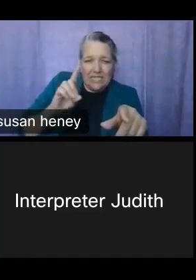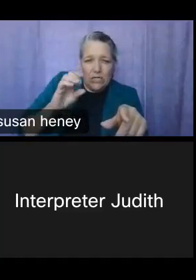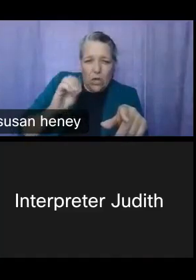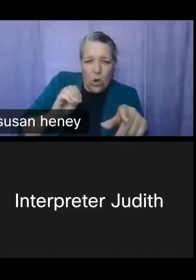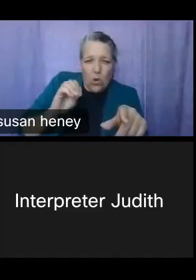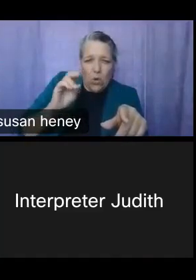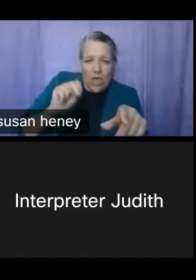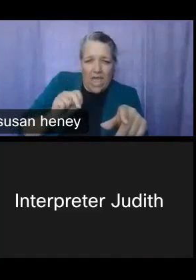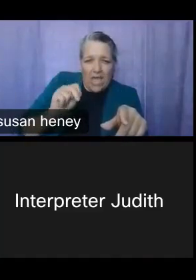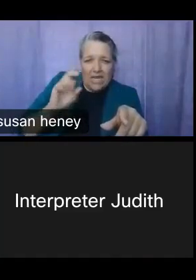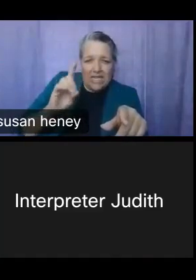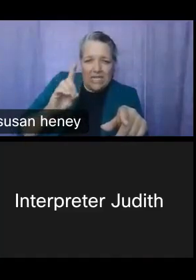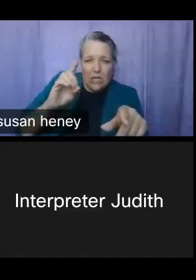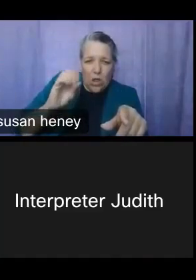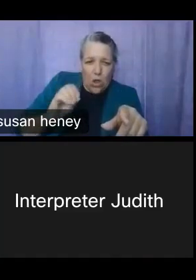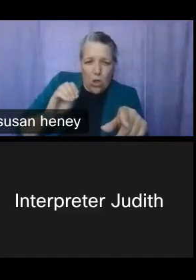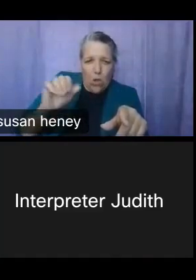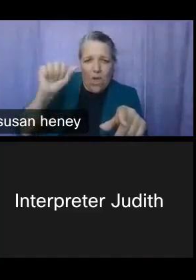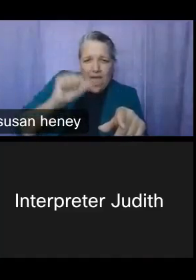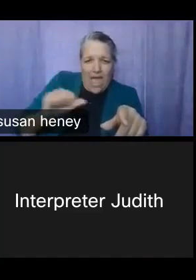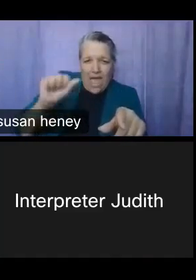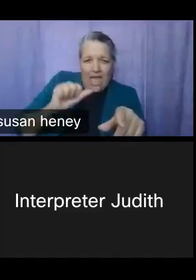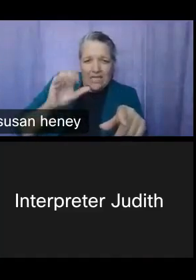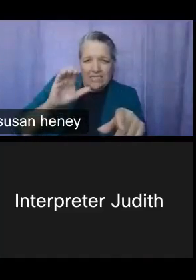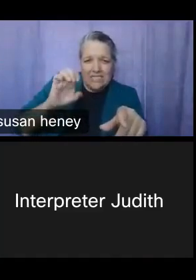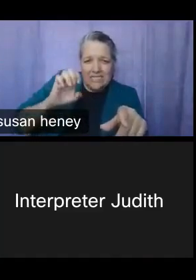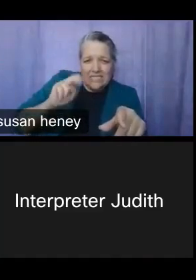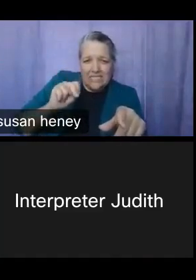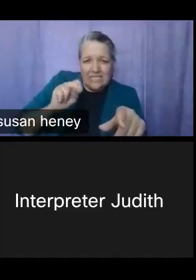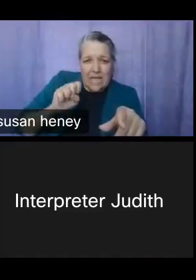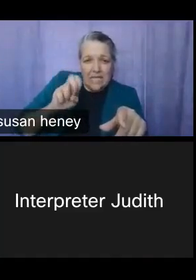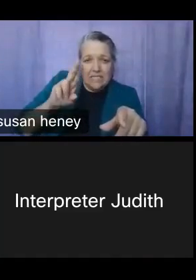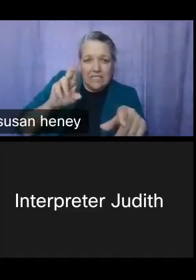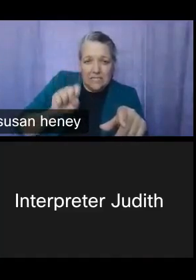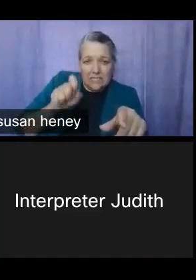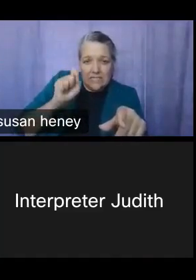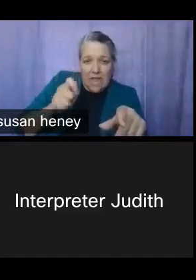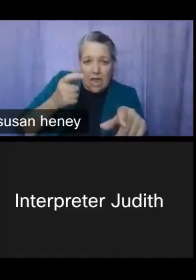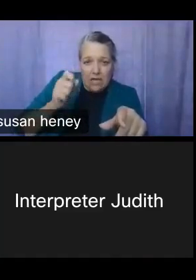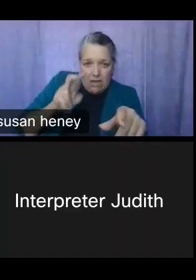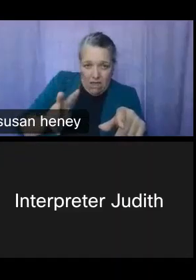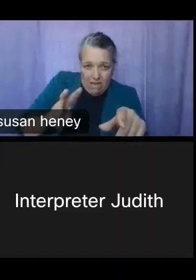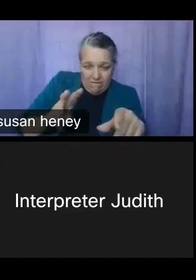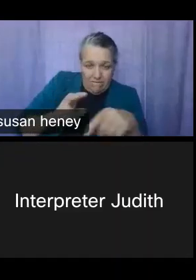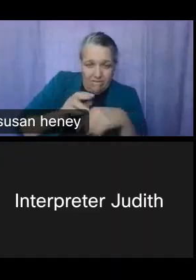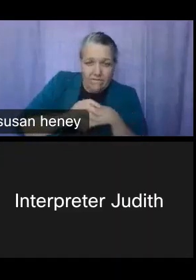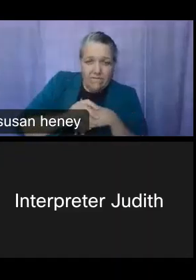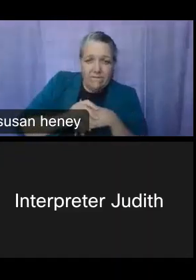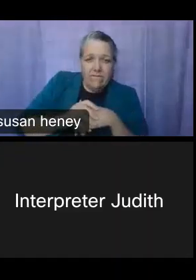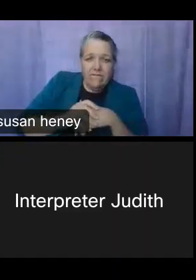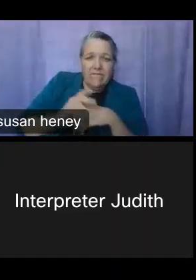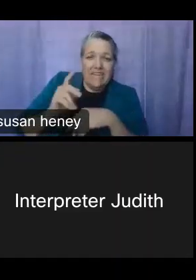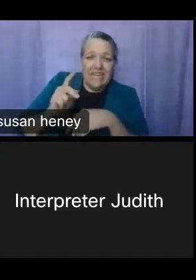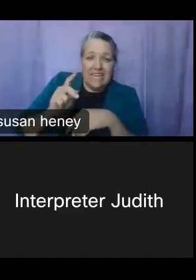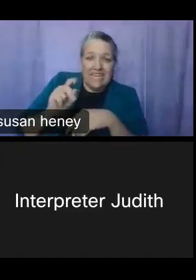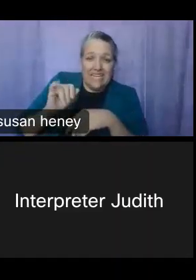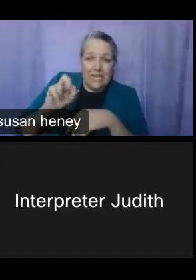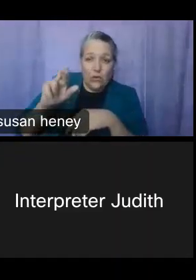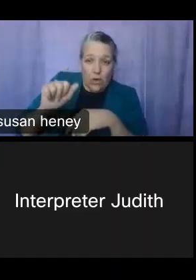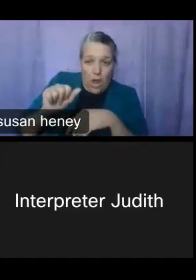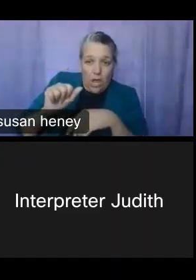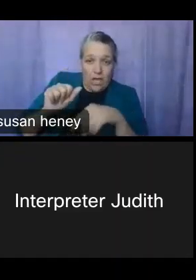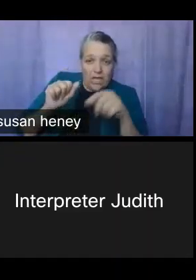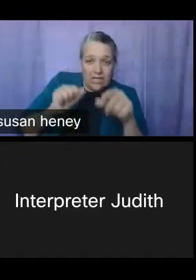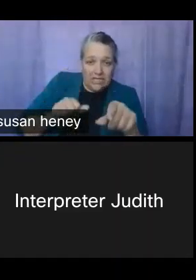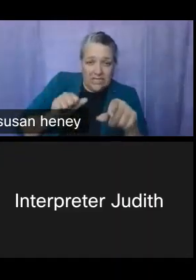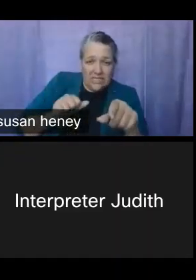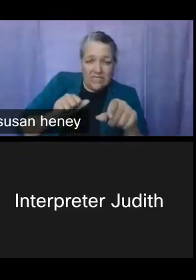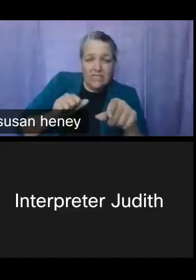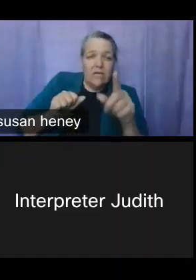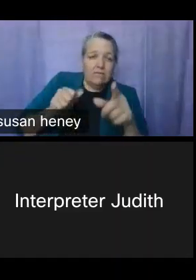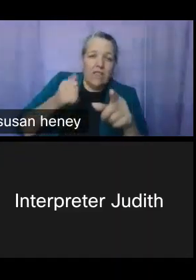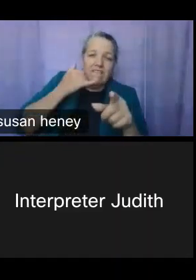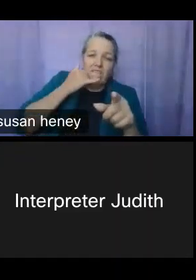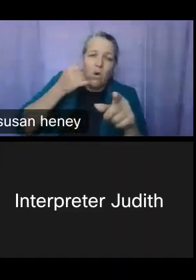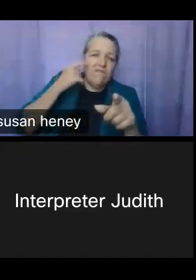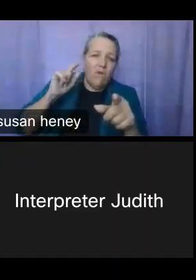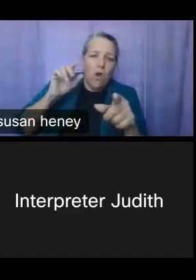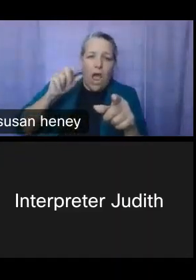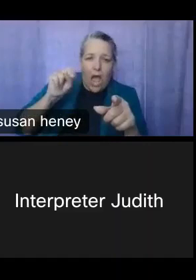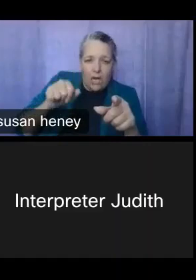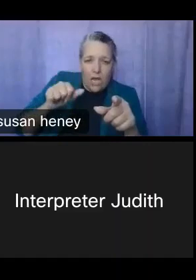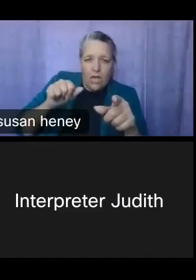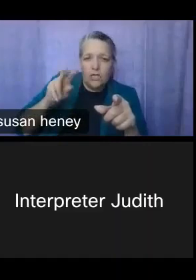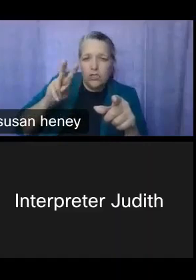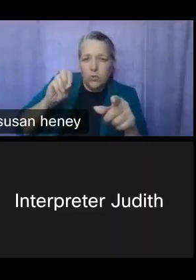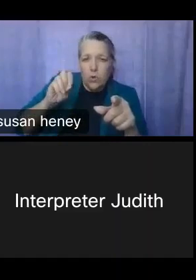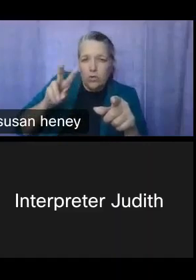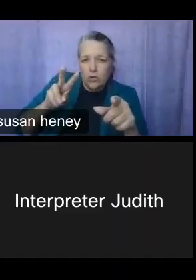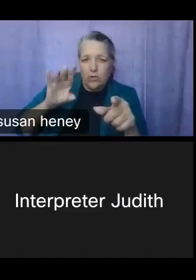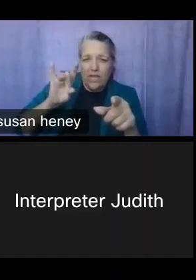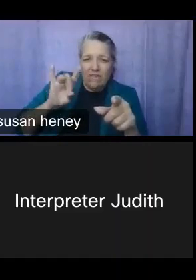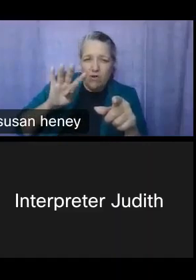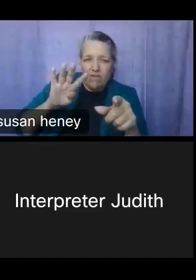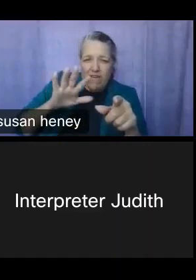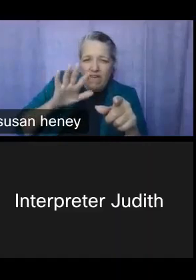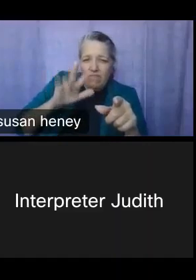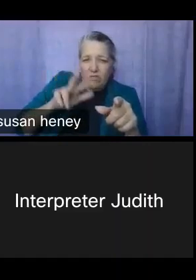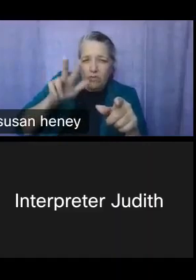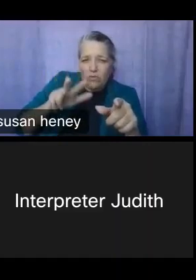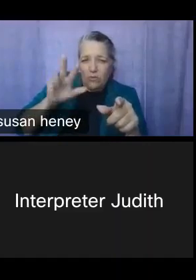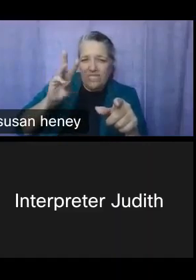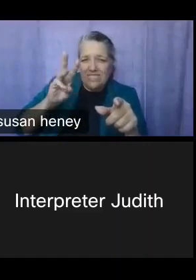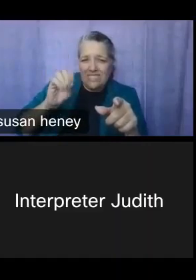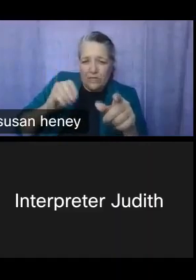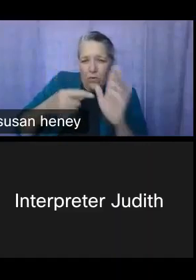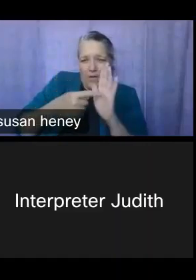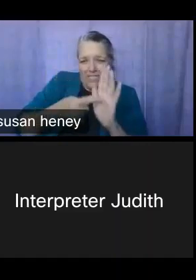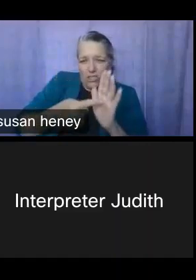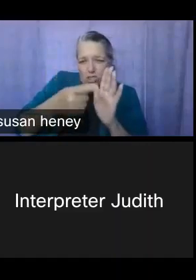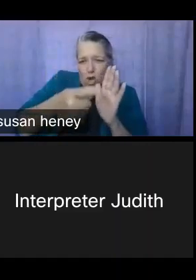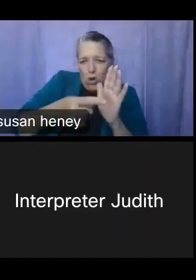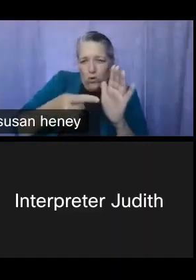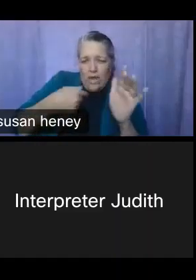as in dog, O N D O @census.gov. Her phone number is 202-845-3360. And my name is Kira